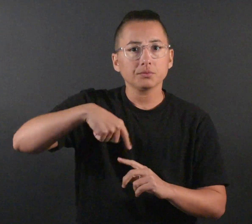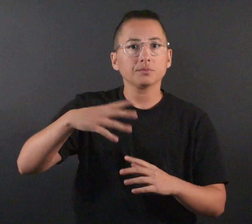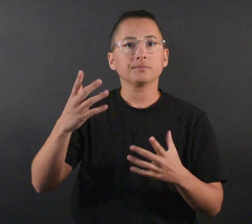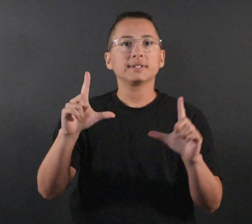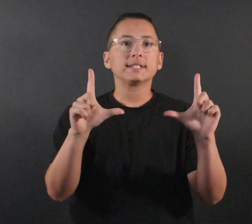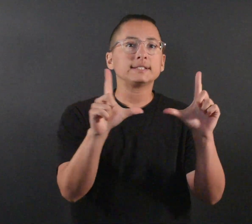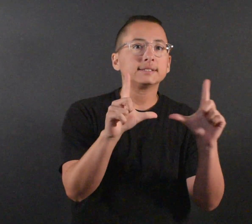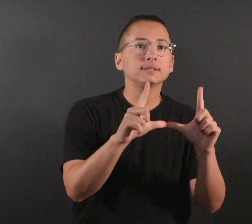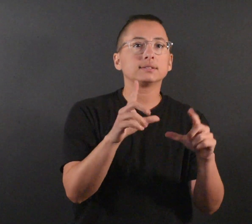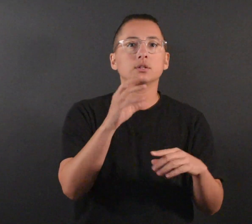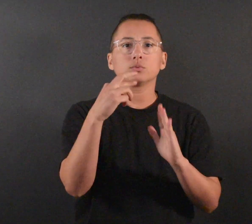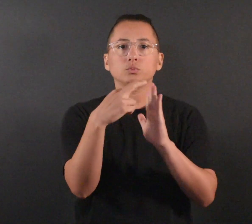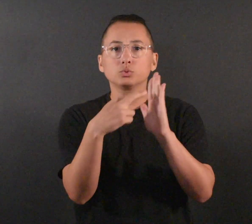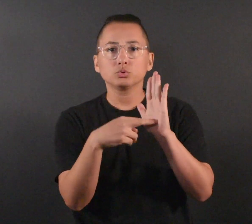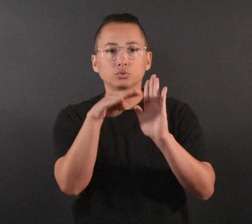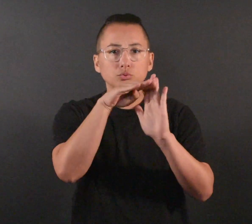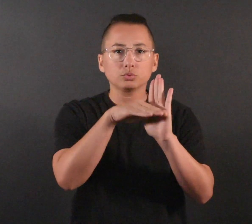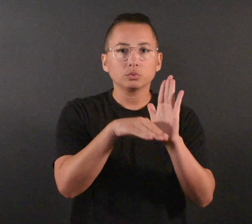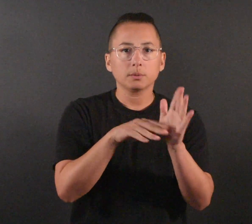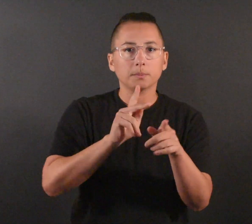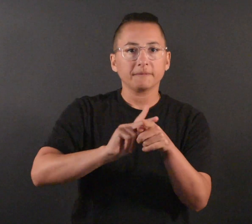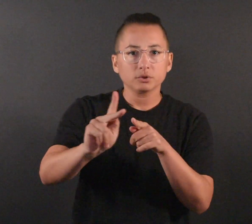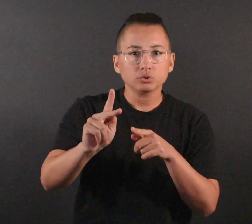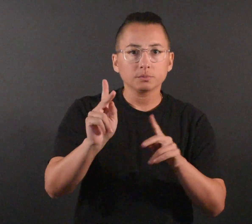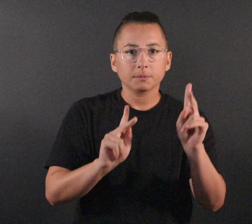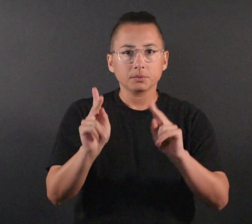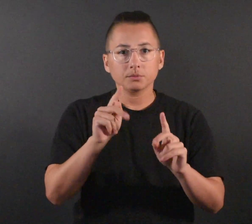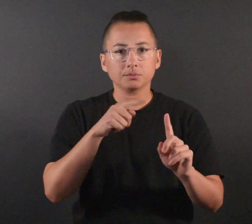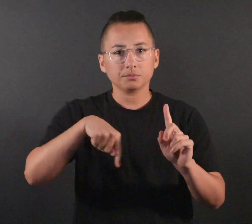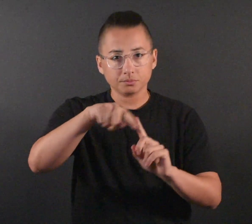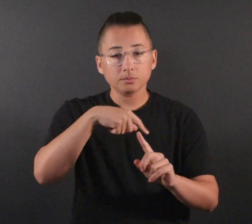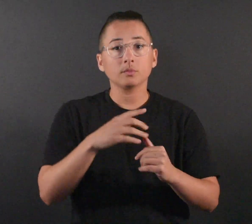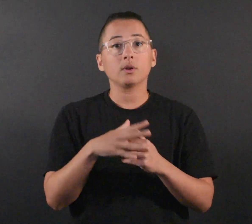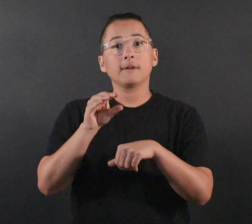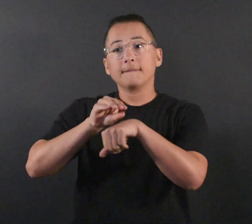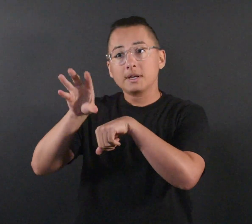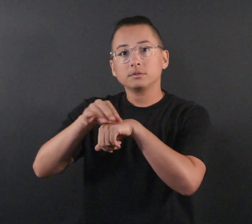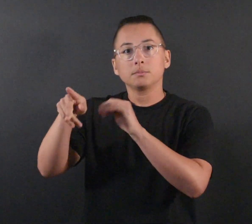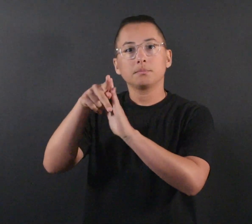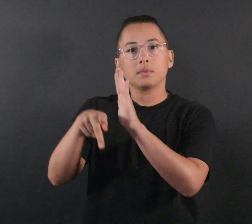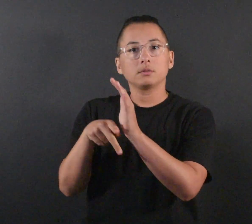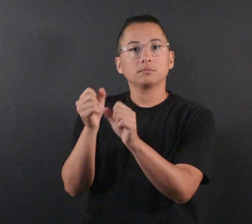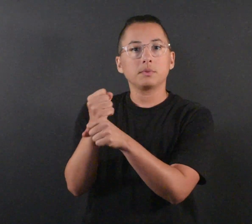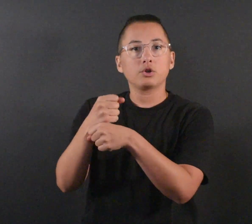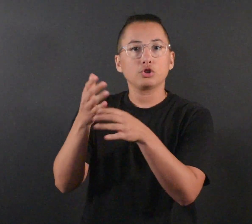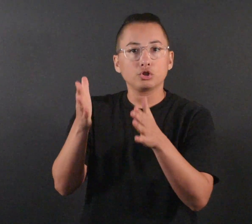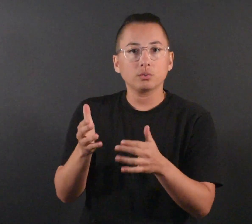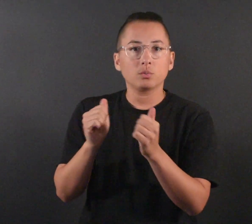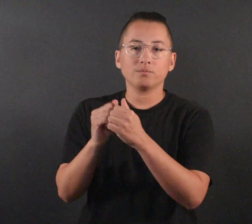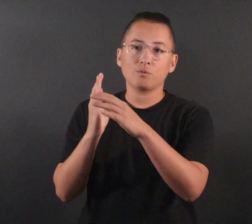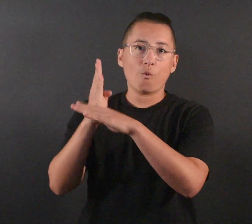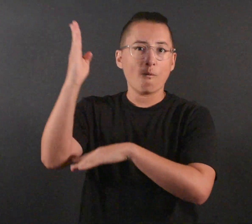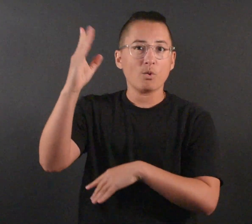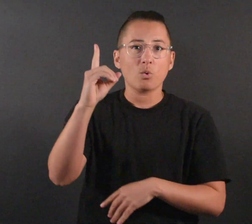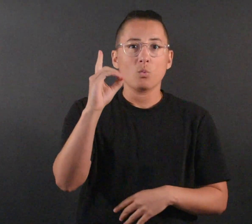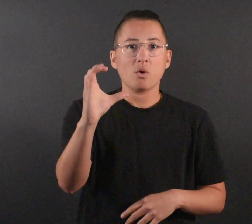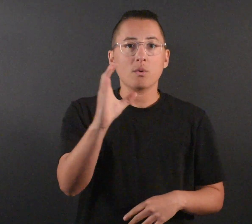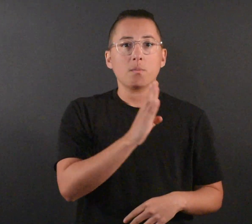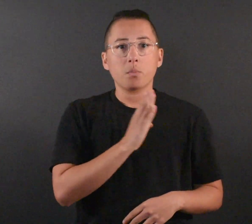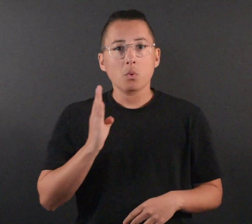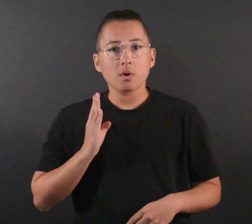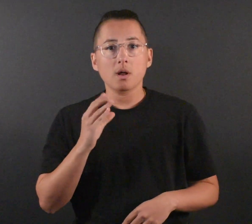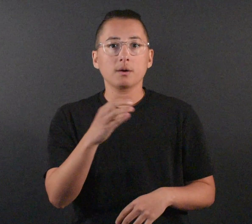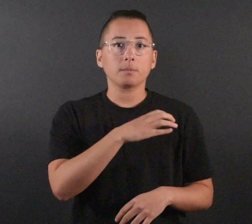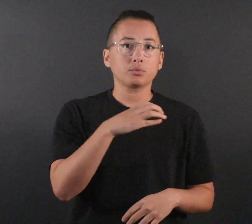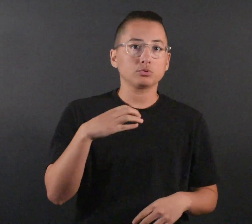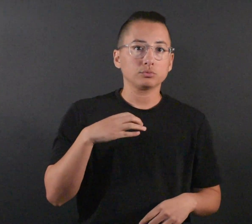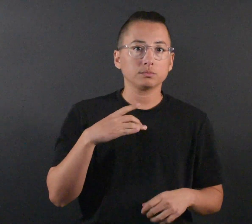licensing and regulating professions, and advising policymakers. With over 100 boards and commissions